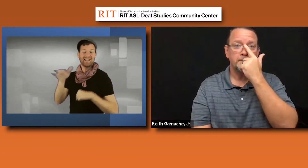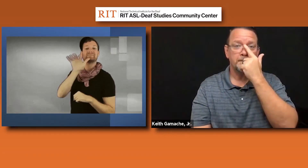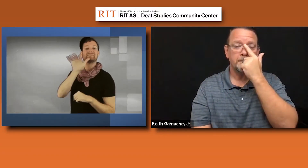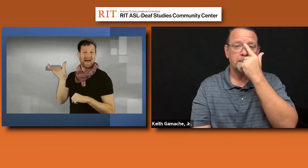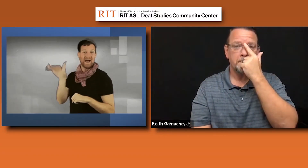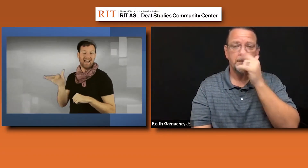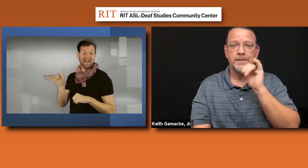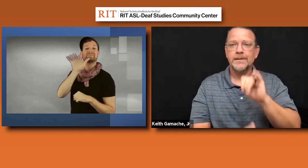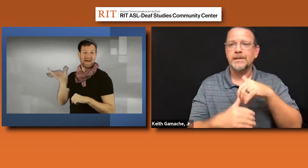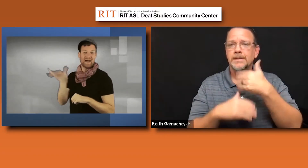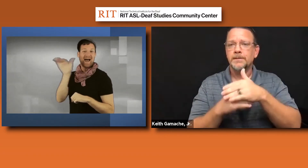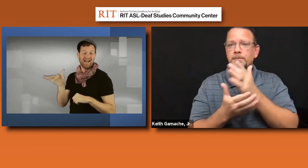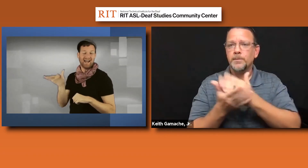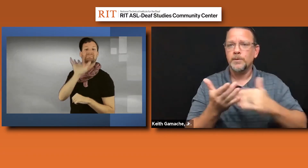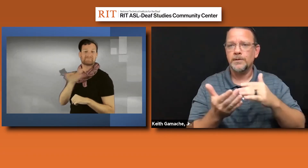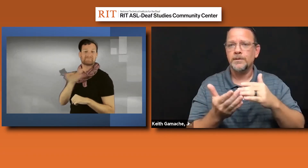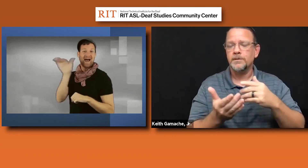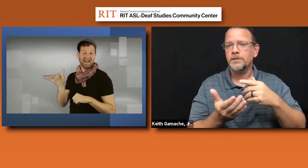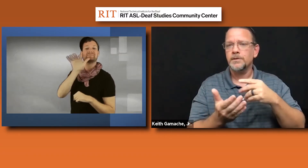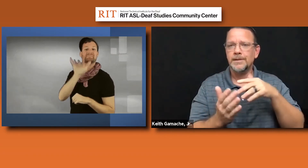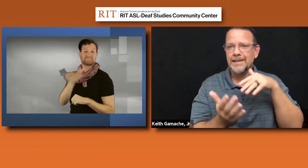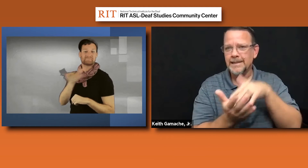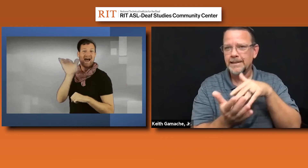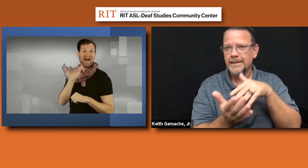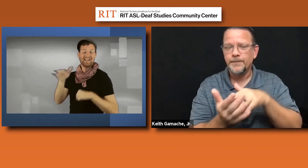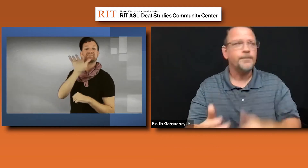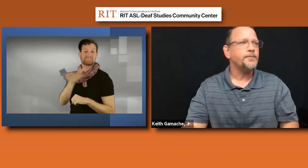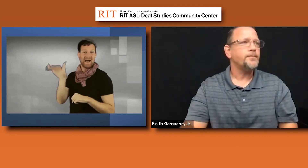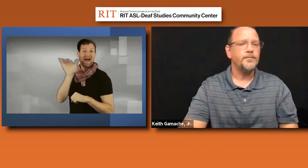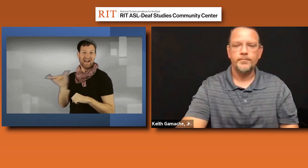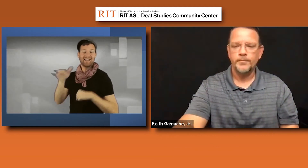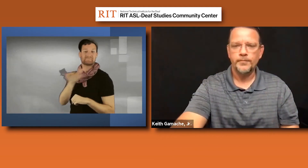This next part of my presentation focuses on fingerspelling.